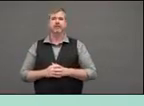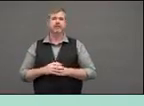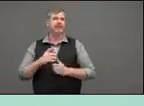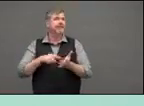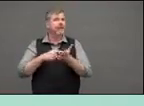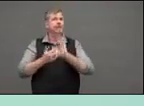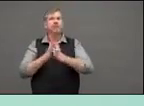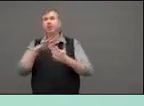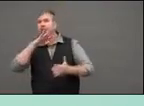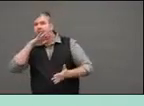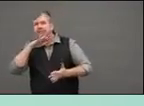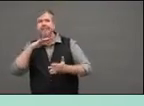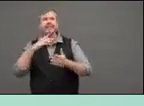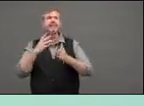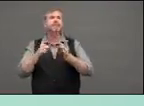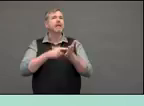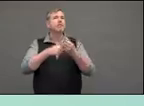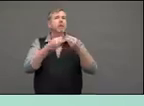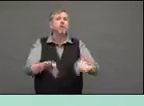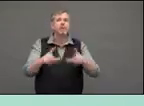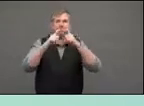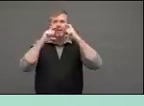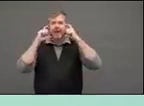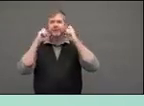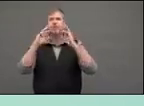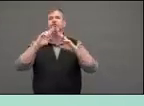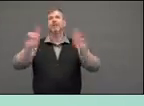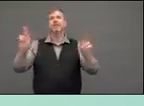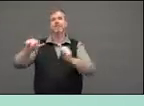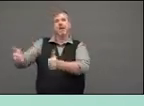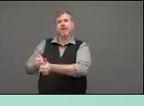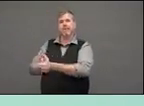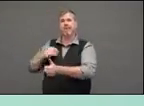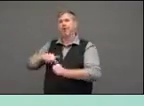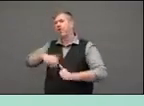covering um so you know there's kind of this